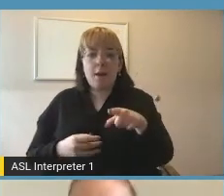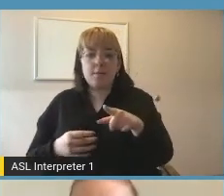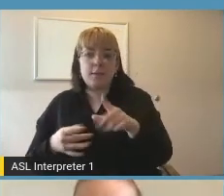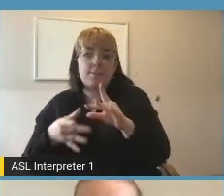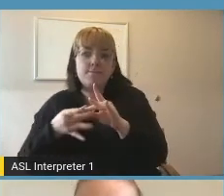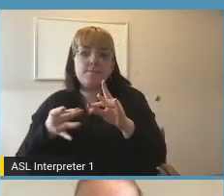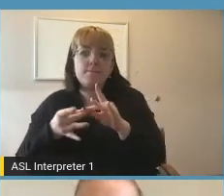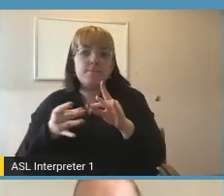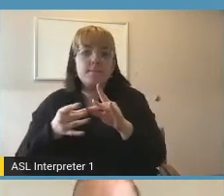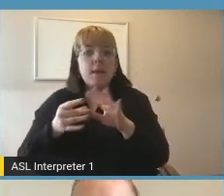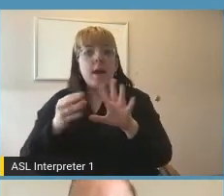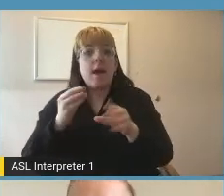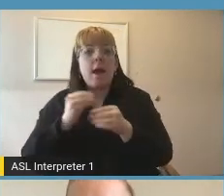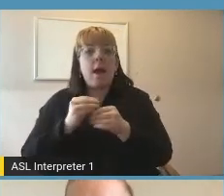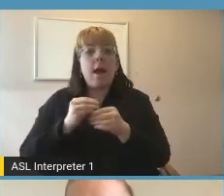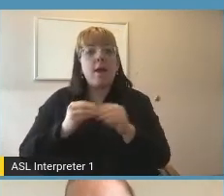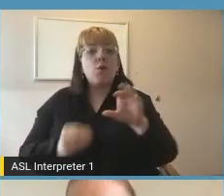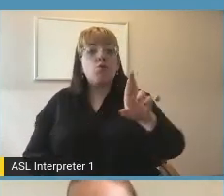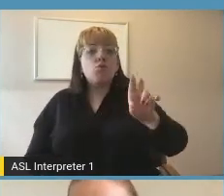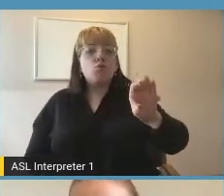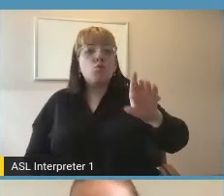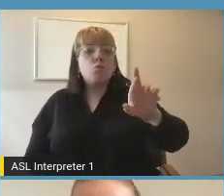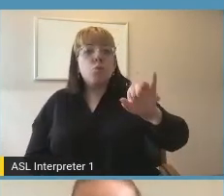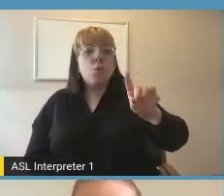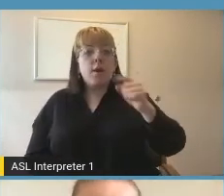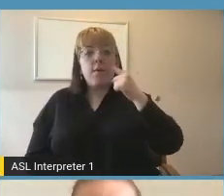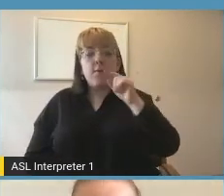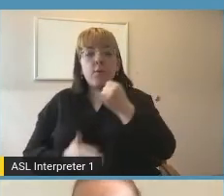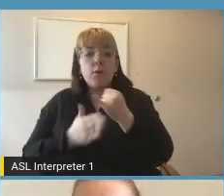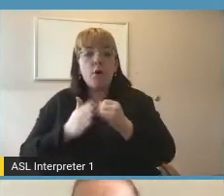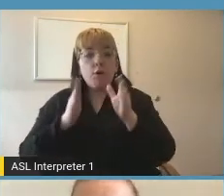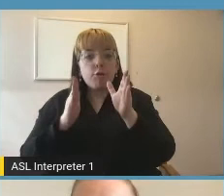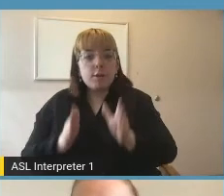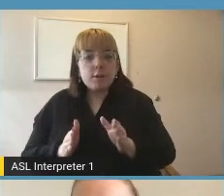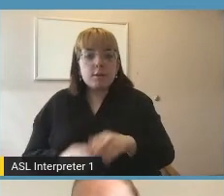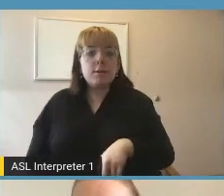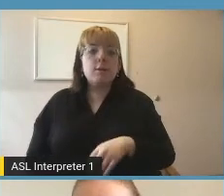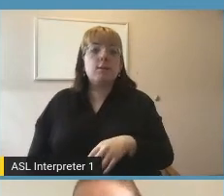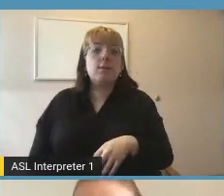music archive. The other thing you can do is pay indie or unsigned artists directly,